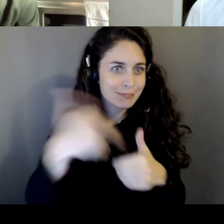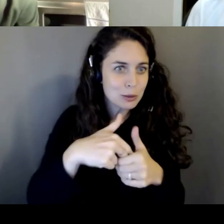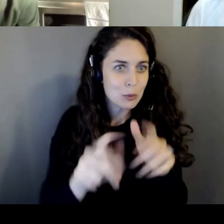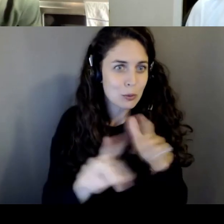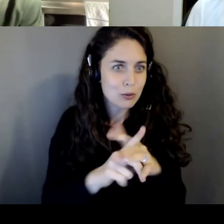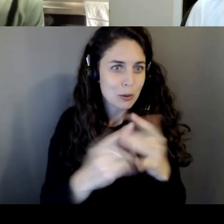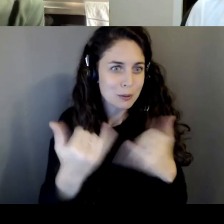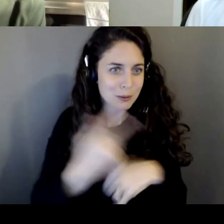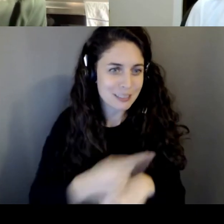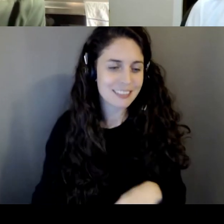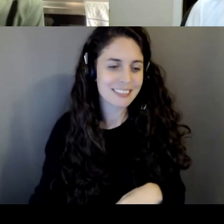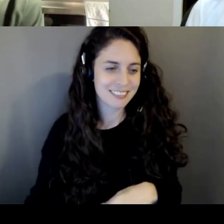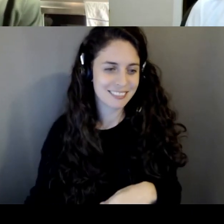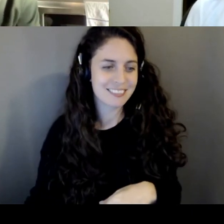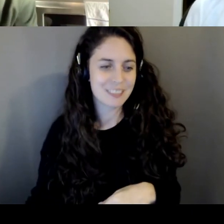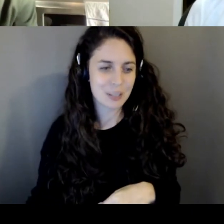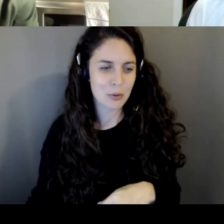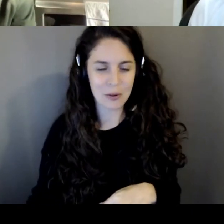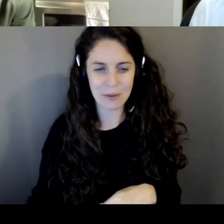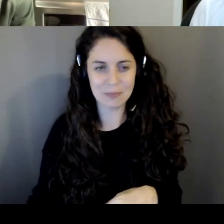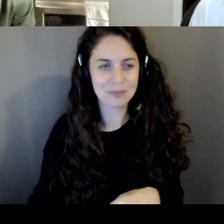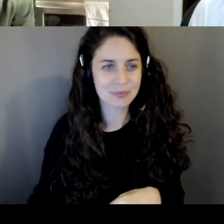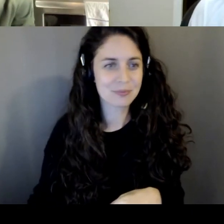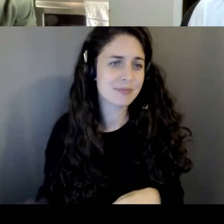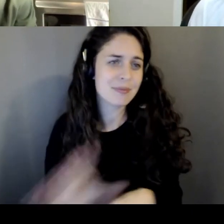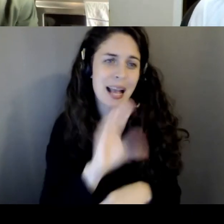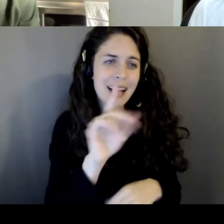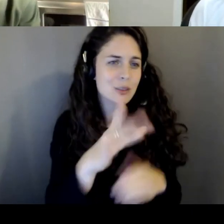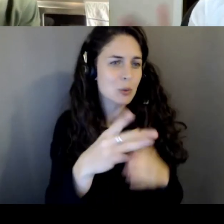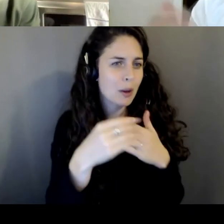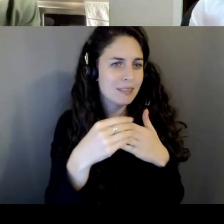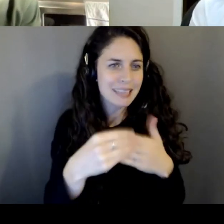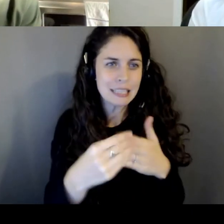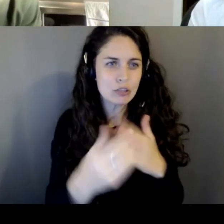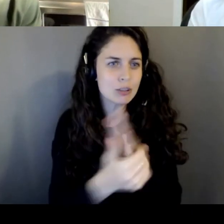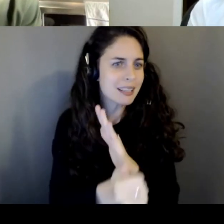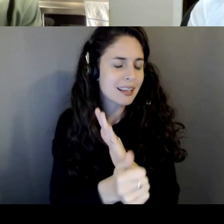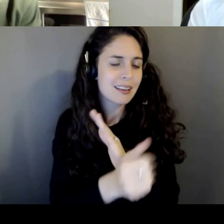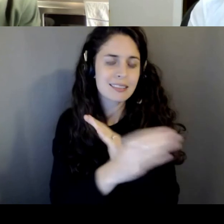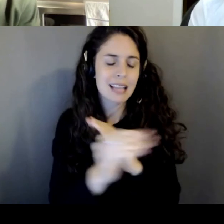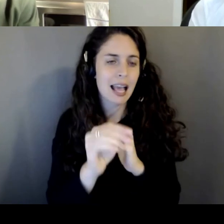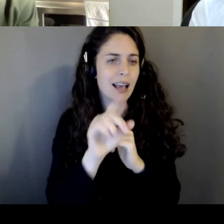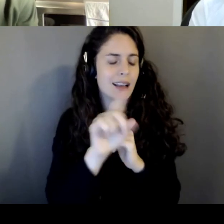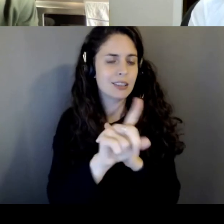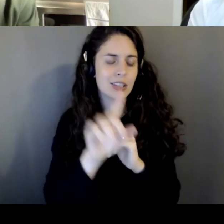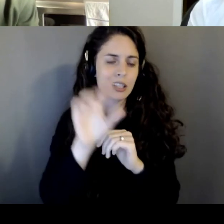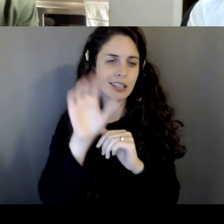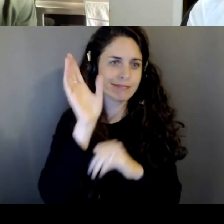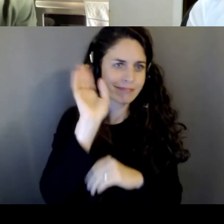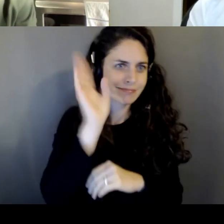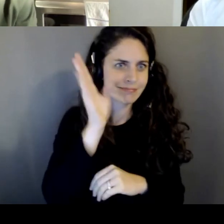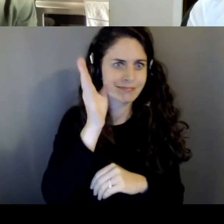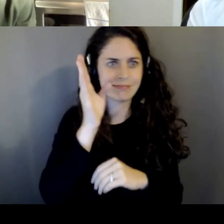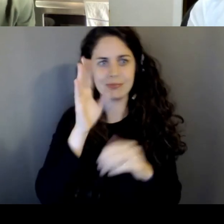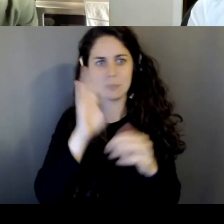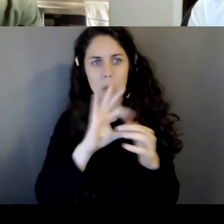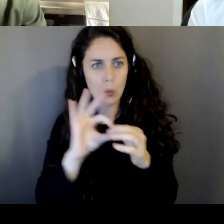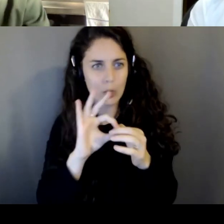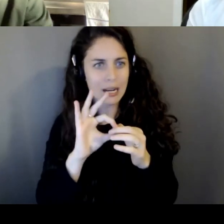and for your leadership and all the leadership that you provide in coordinating the orientation